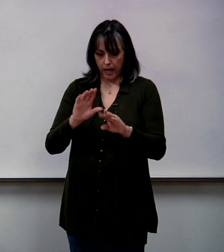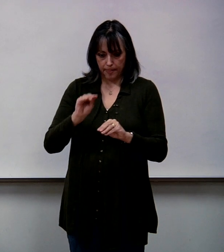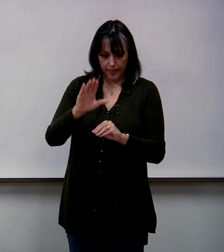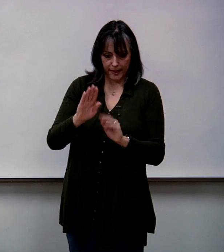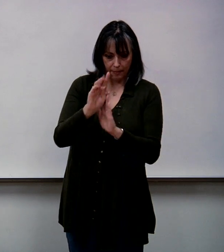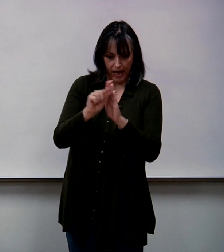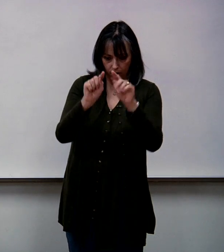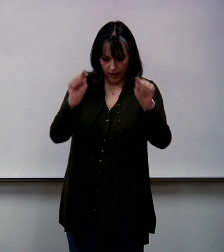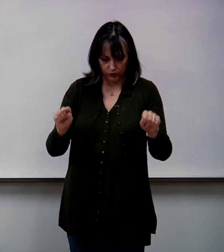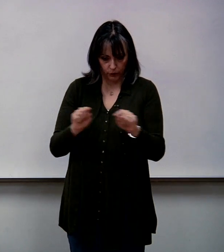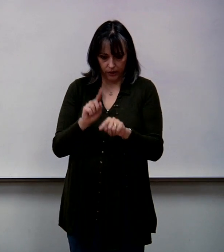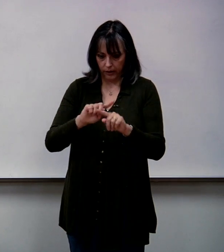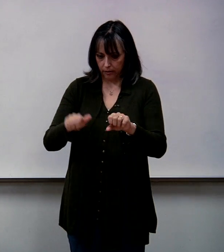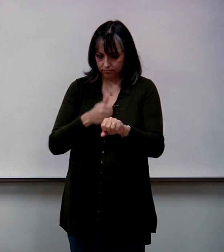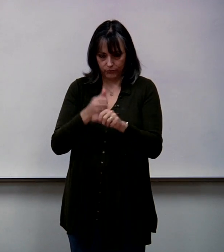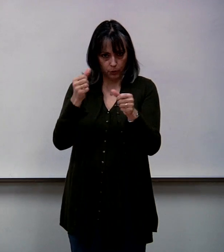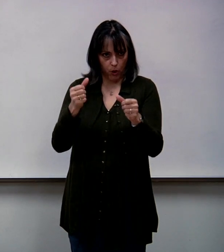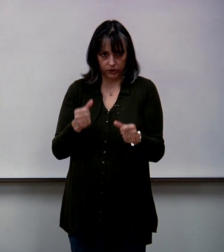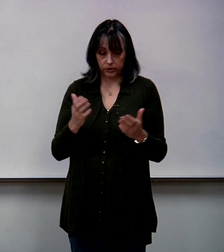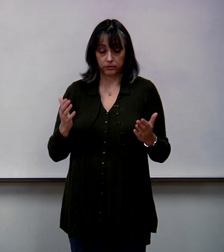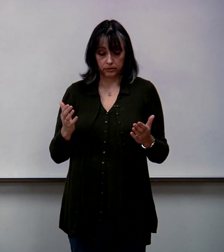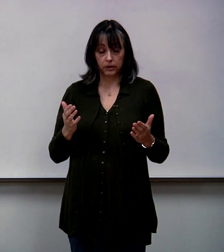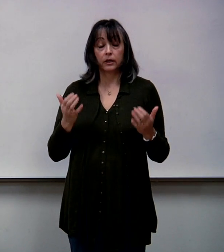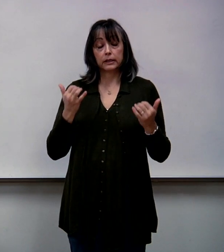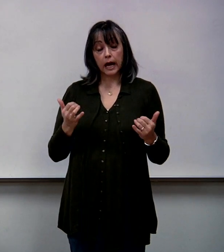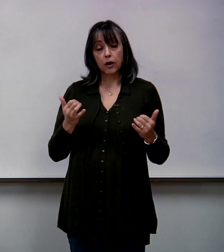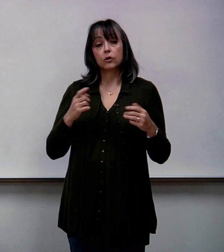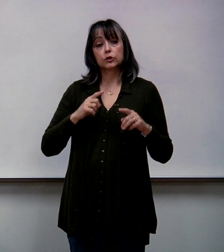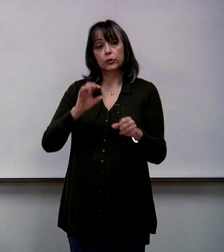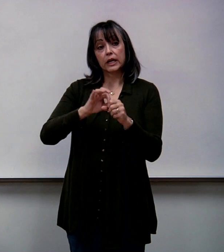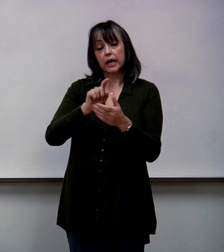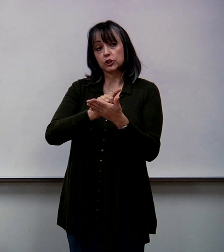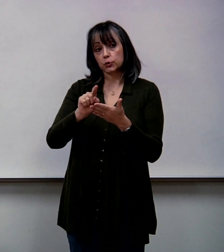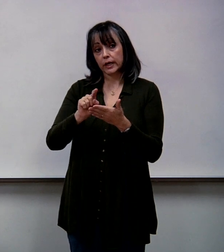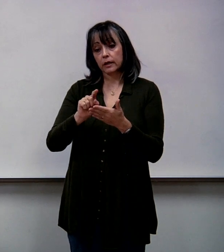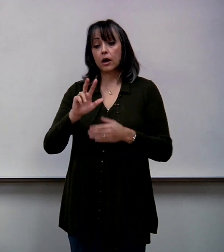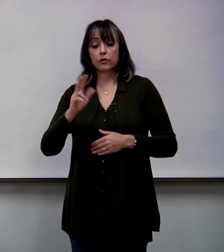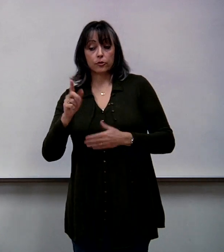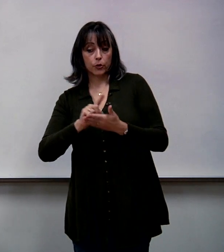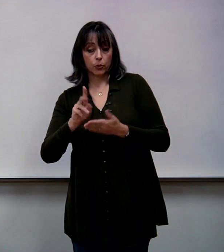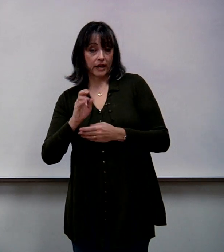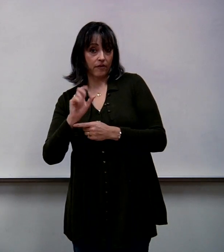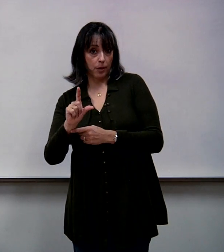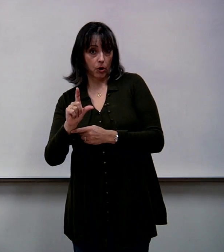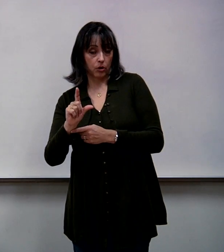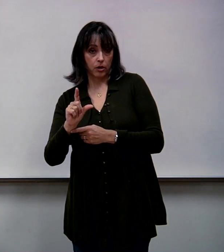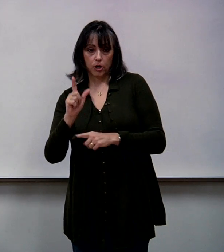During elections week, the 3rd week of April, you are not allowed to stand within 50 feet